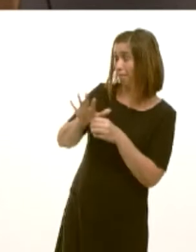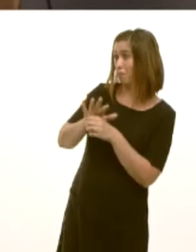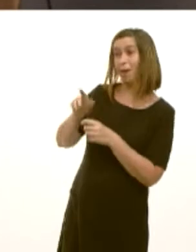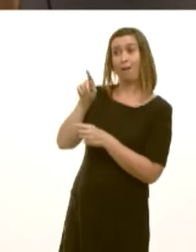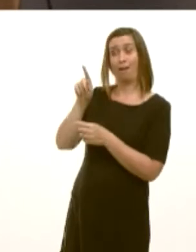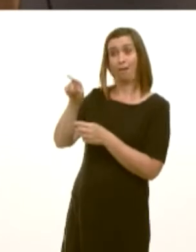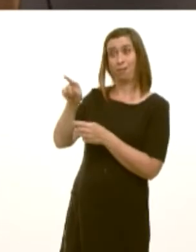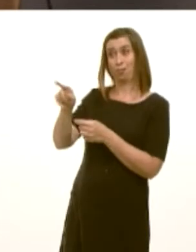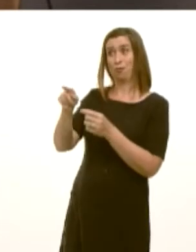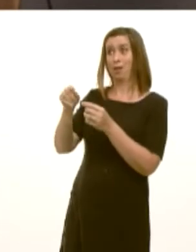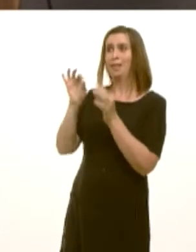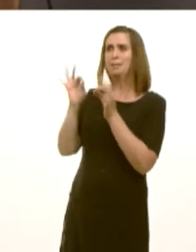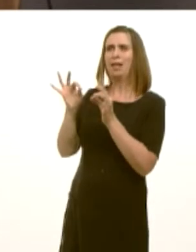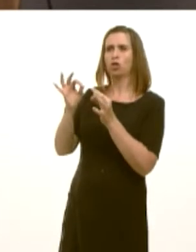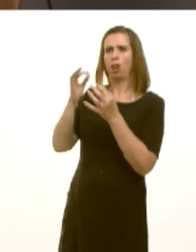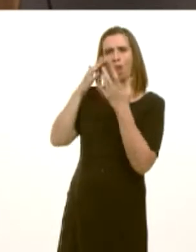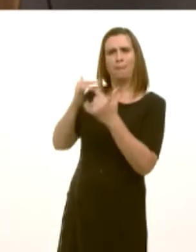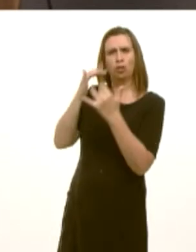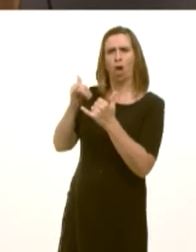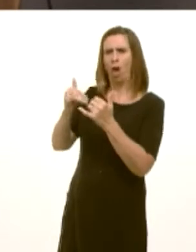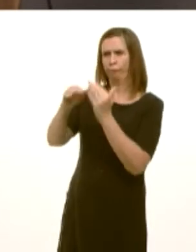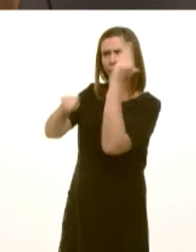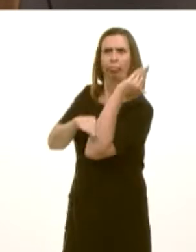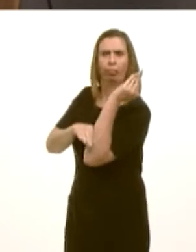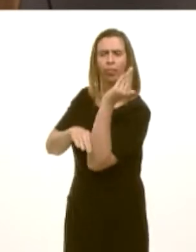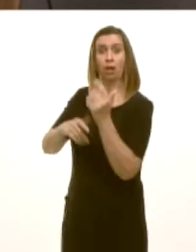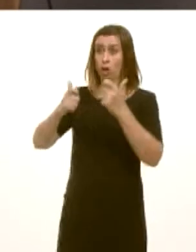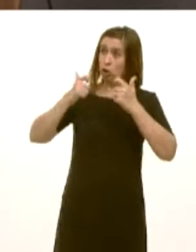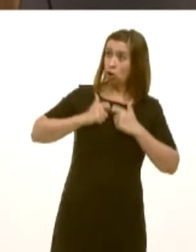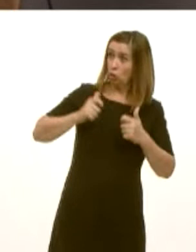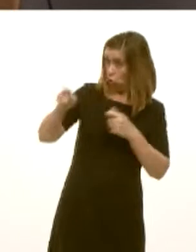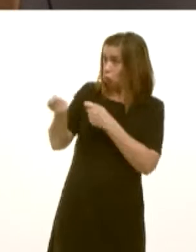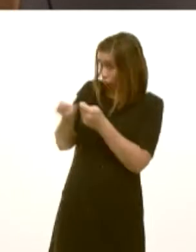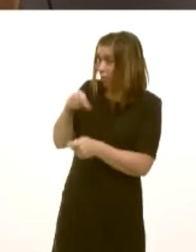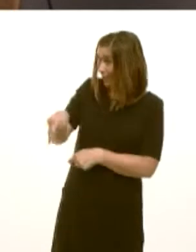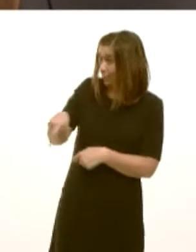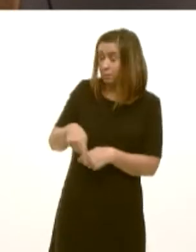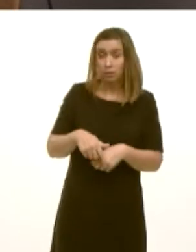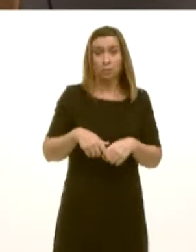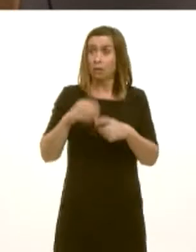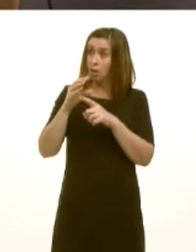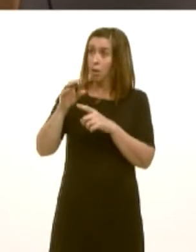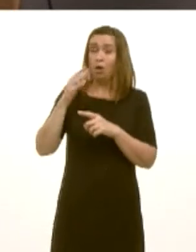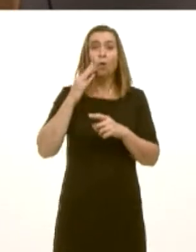We have seen social services departments struggle because, once they lose one or two people